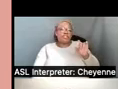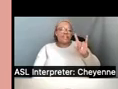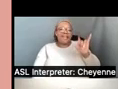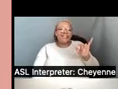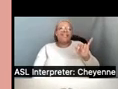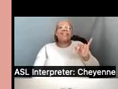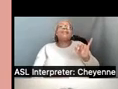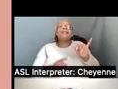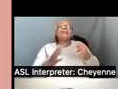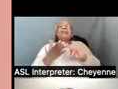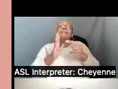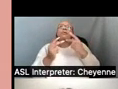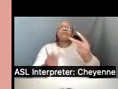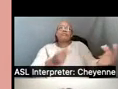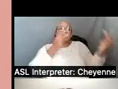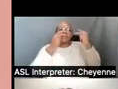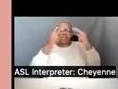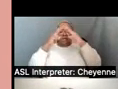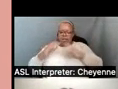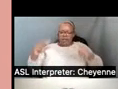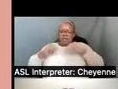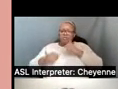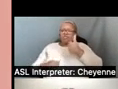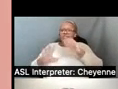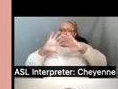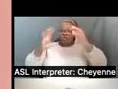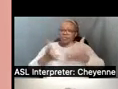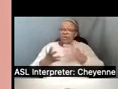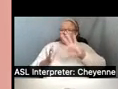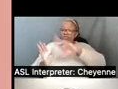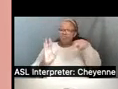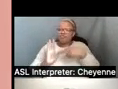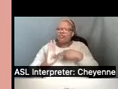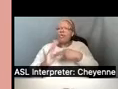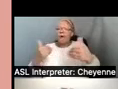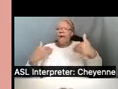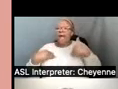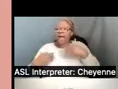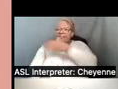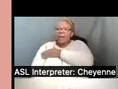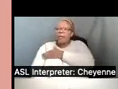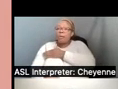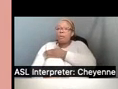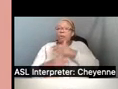That is a reflection of how you see yourself in the world and how your position holds or lacks power.